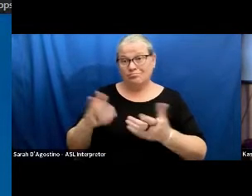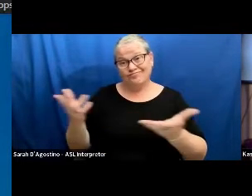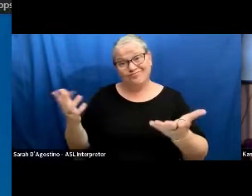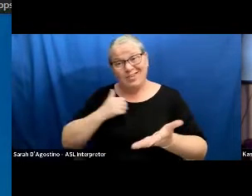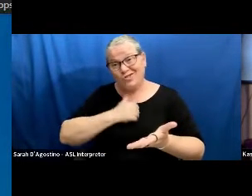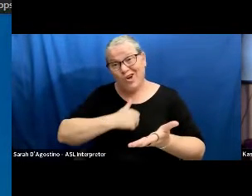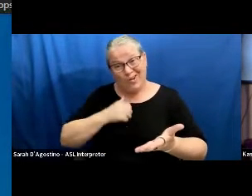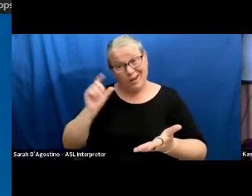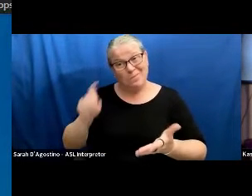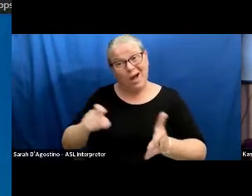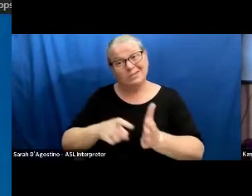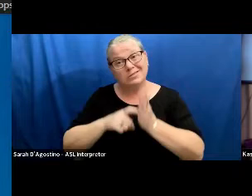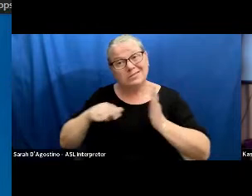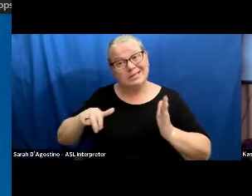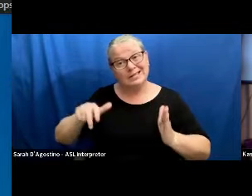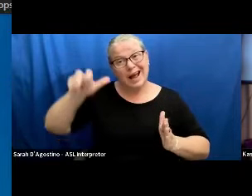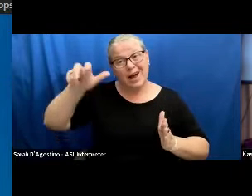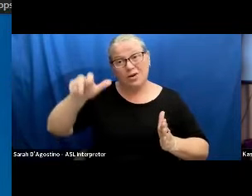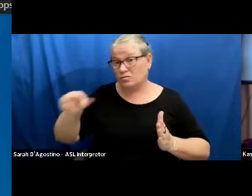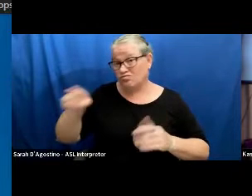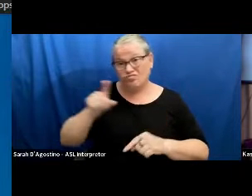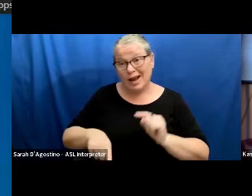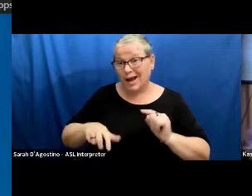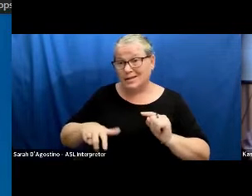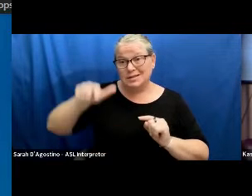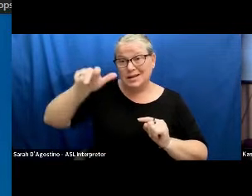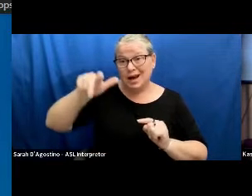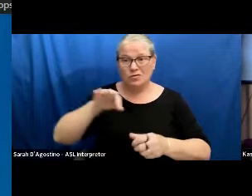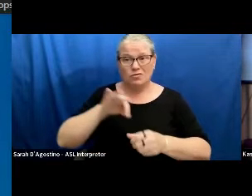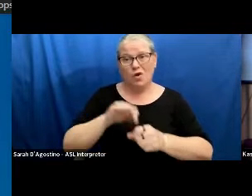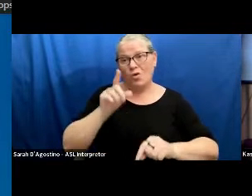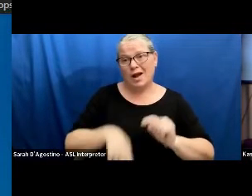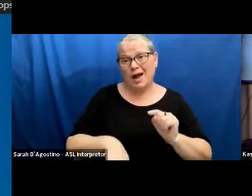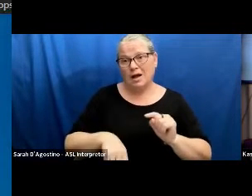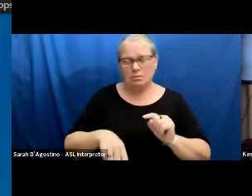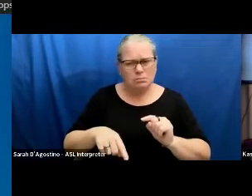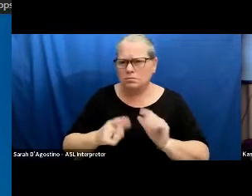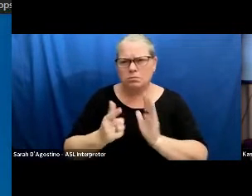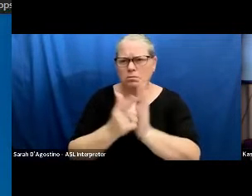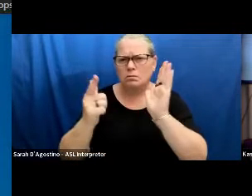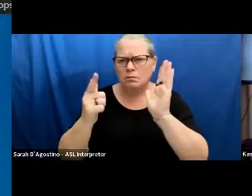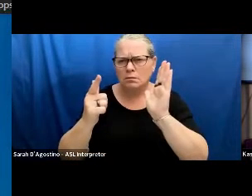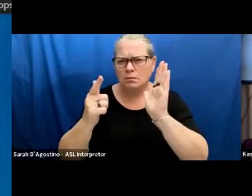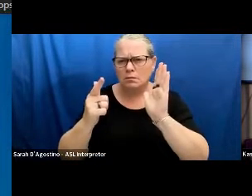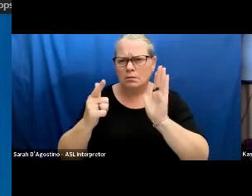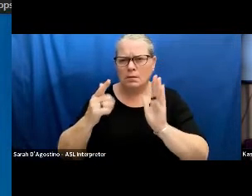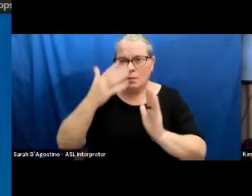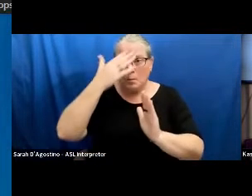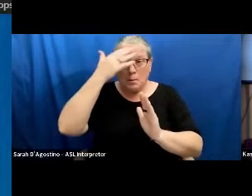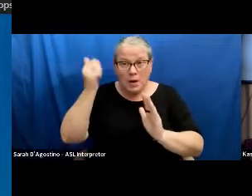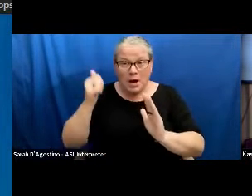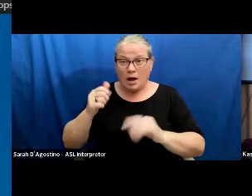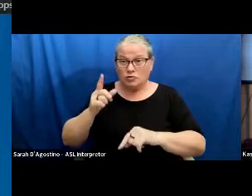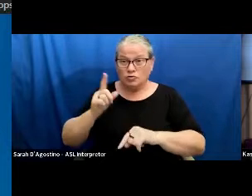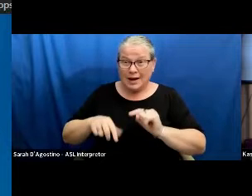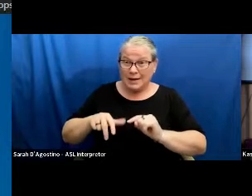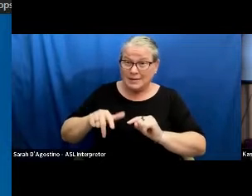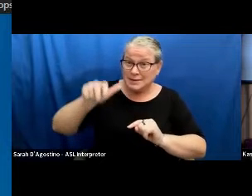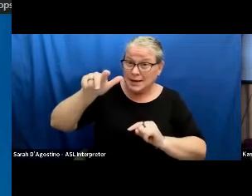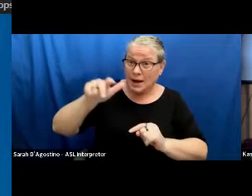impermissible people who use mobility aids cannot categorically be disqualified from voting